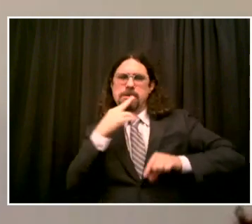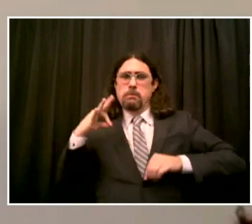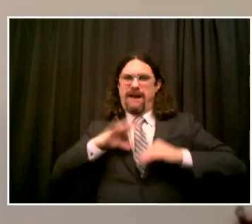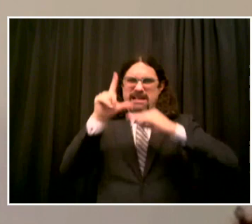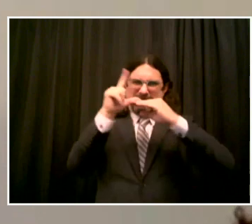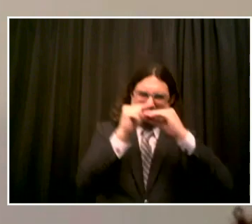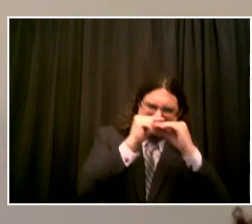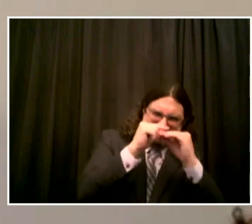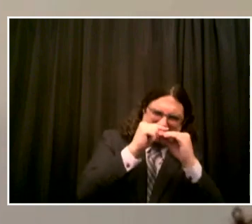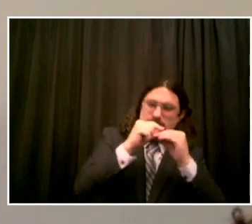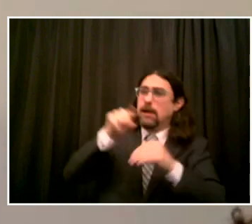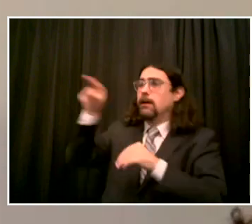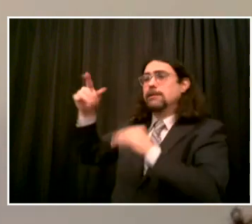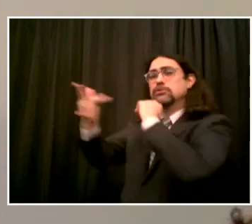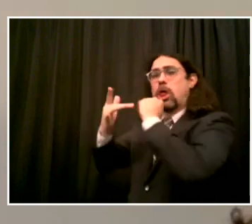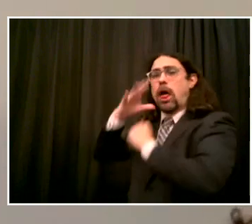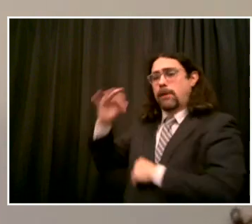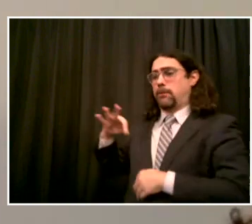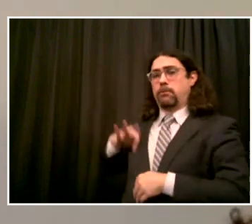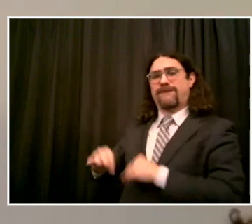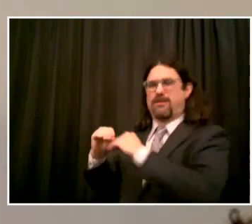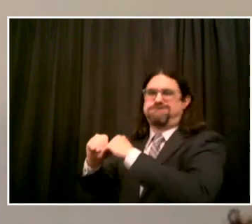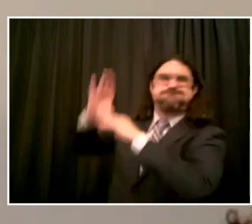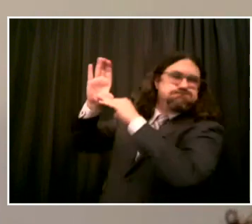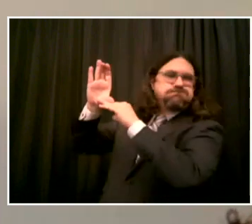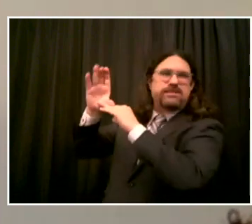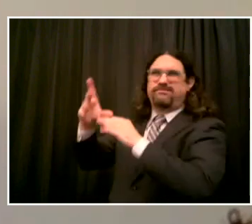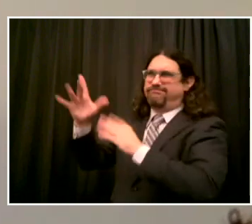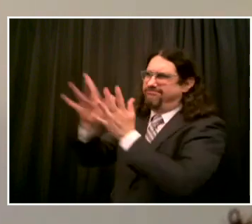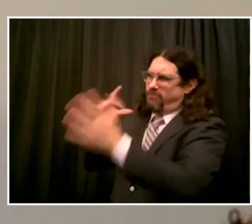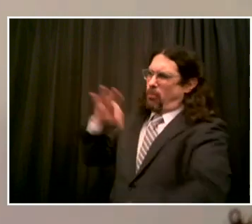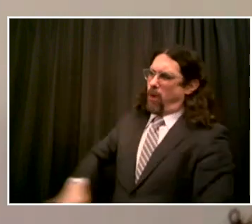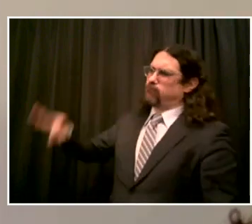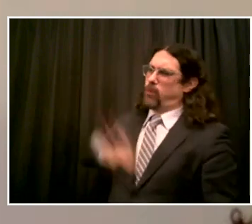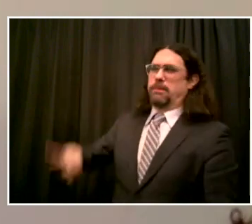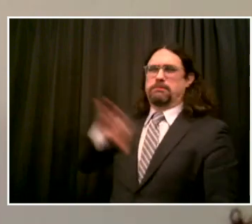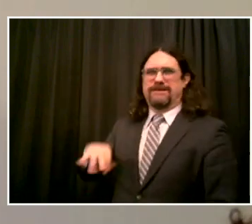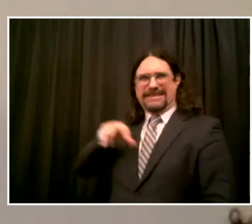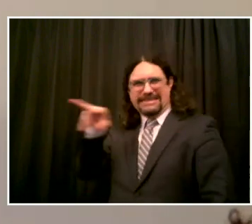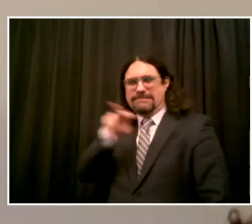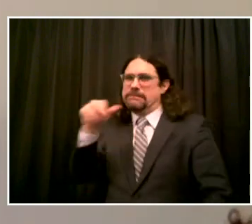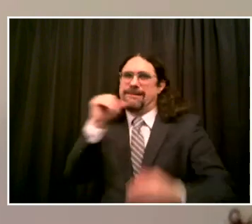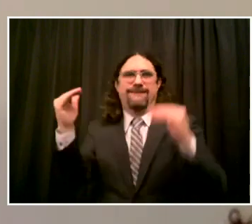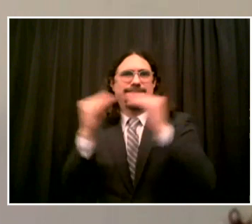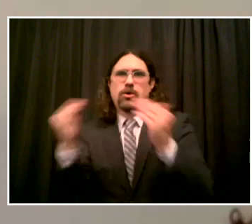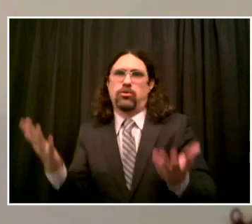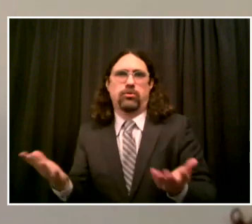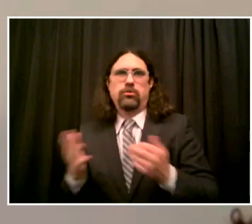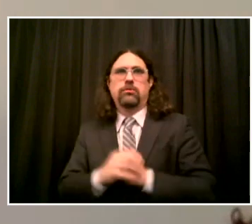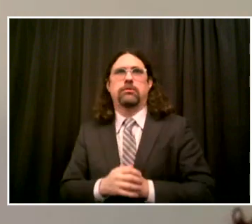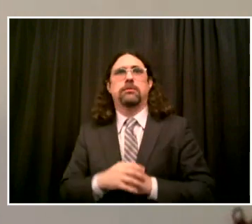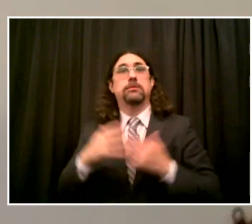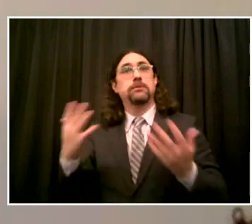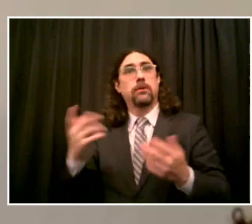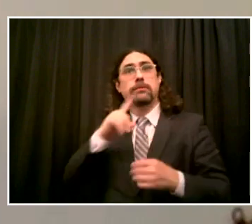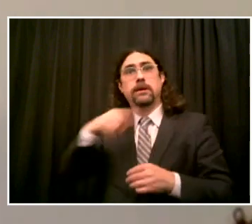RAISE THE PROFIT MARGIN BY MANY RESTAURANTS. IF THESE BILLION DOLLAR APPS WERE NIBBLING AWAY BEFORE COVID,